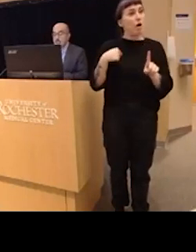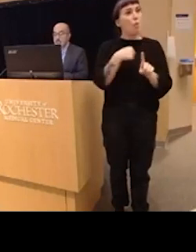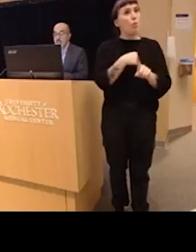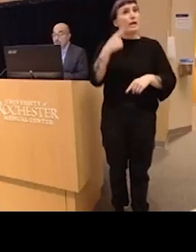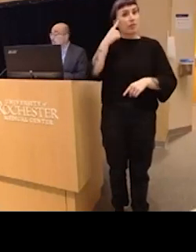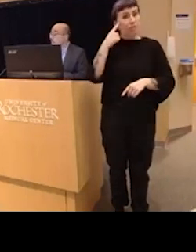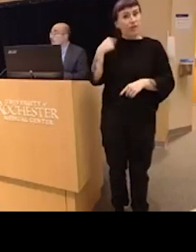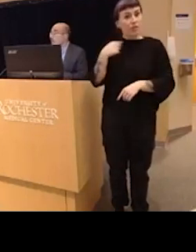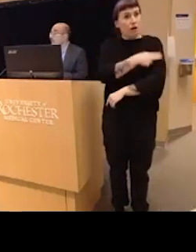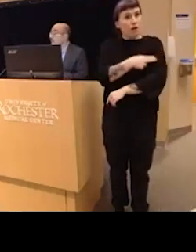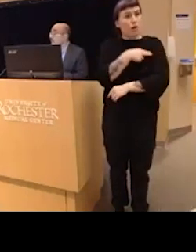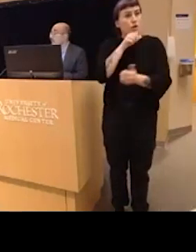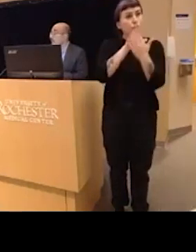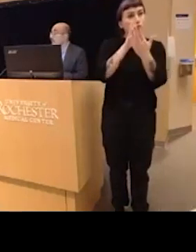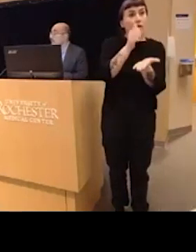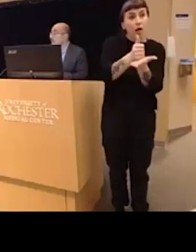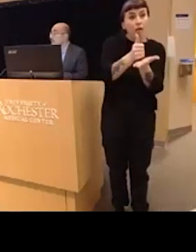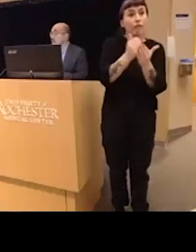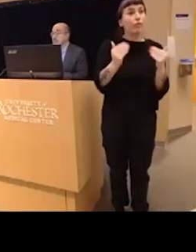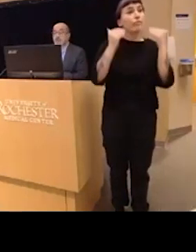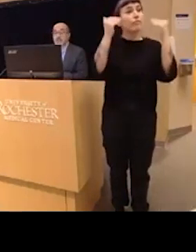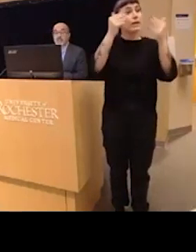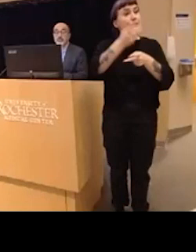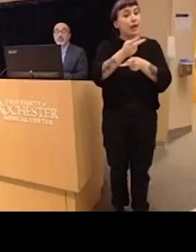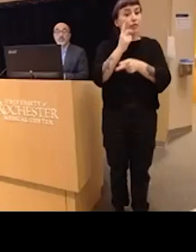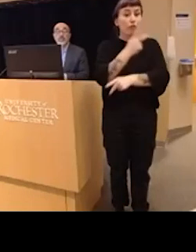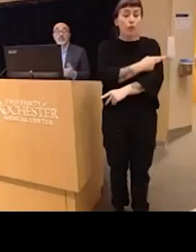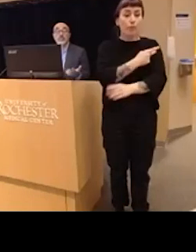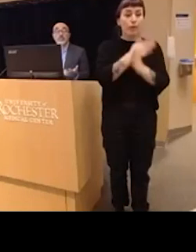that is helpful that advances the care of these patients and actually after meeting with several